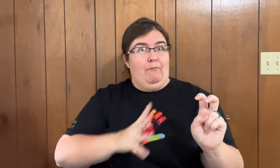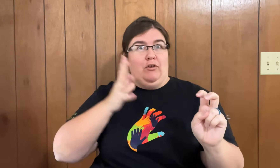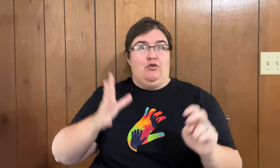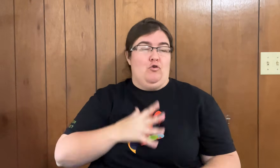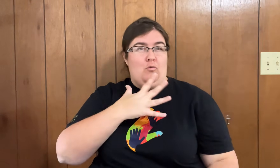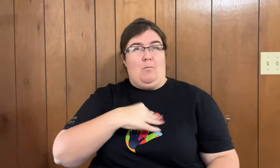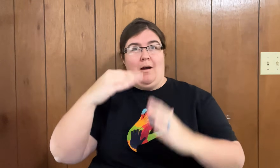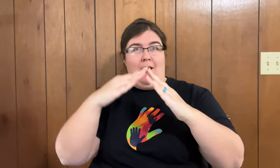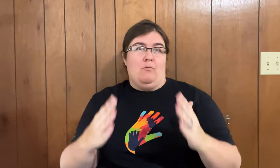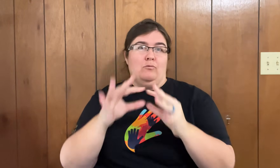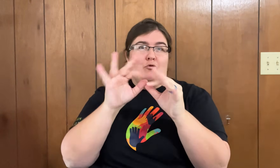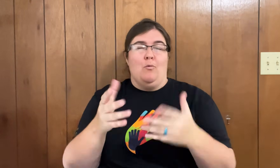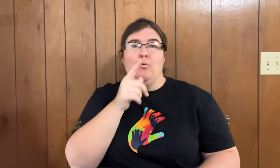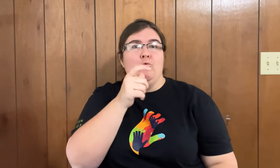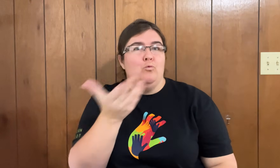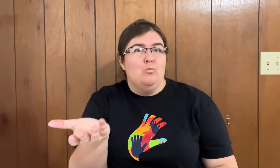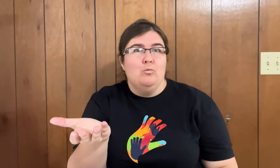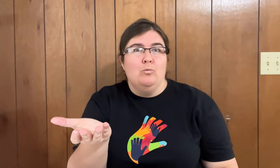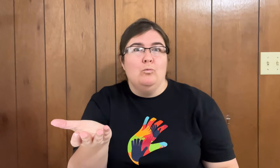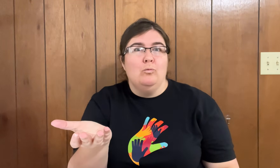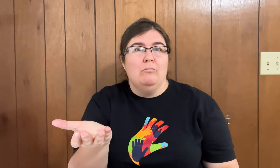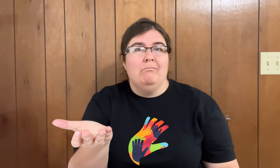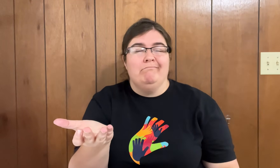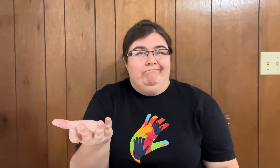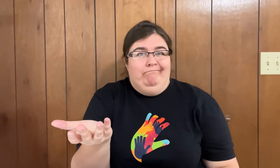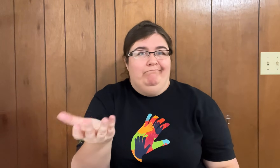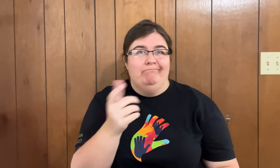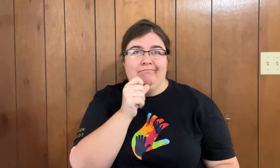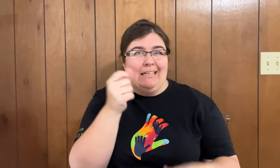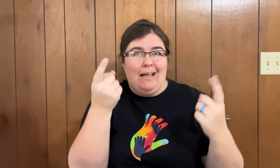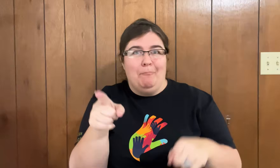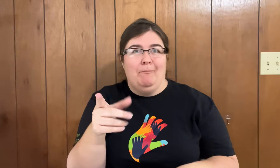Who becomes the "official White House interpreter?" There would be too many